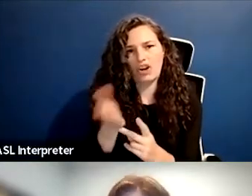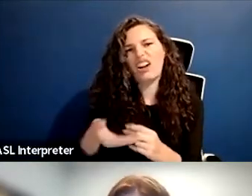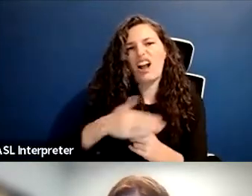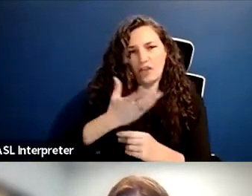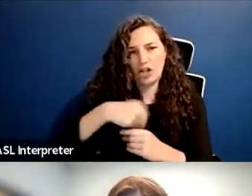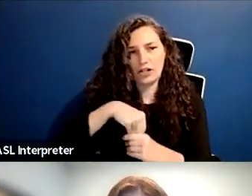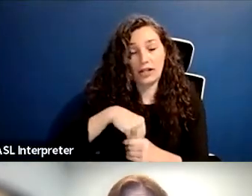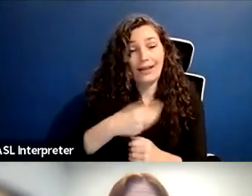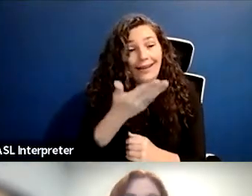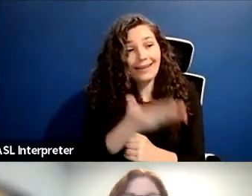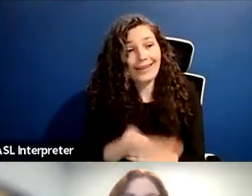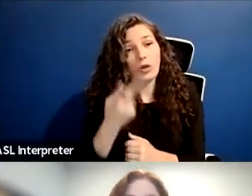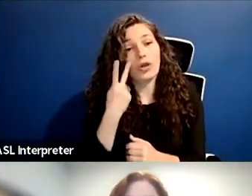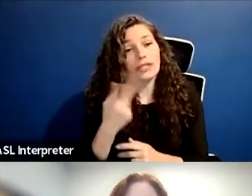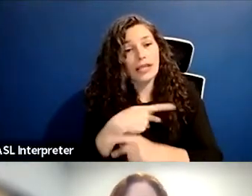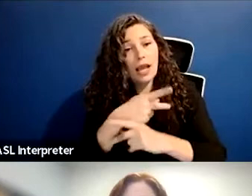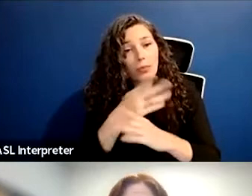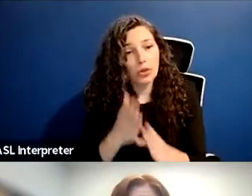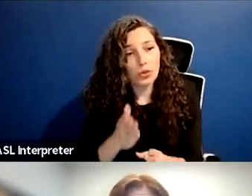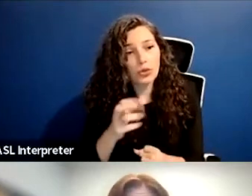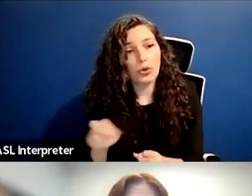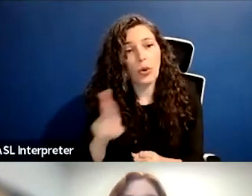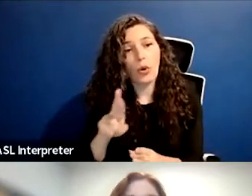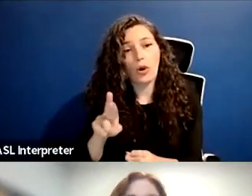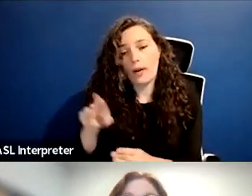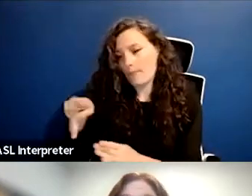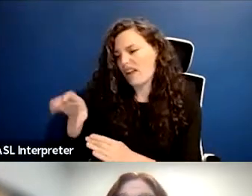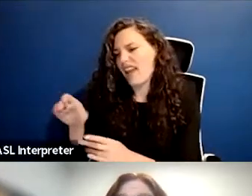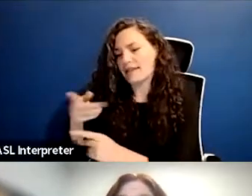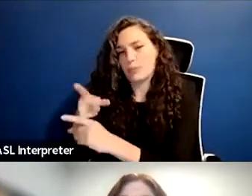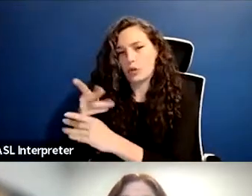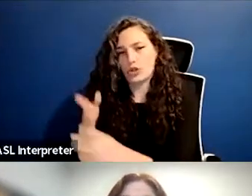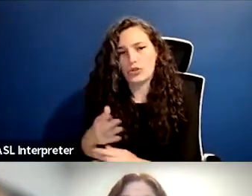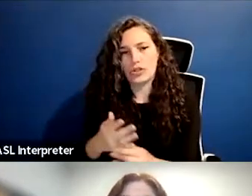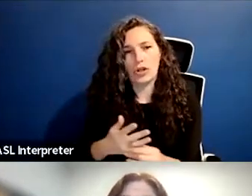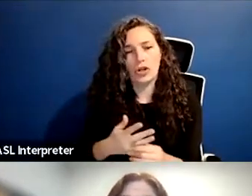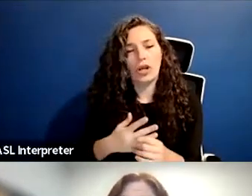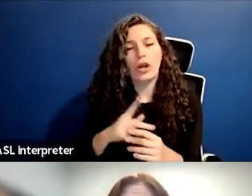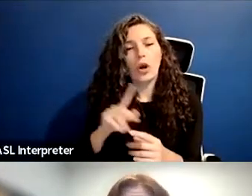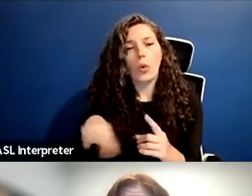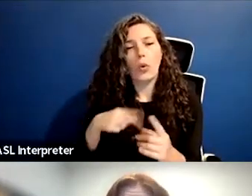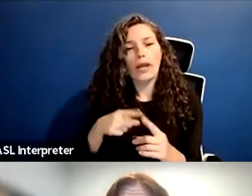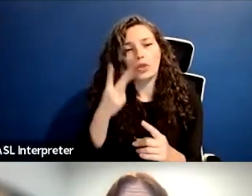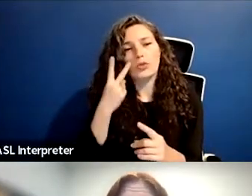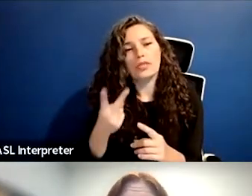This is what a producer or a podcaster producer will see when they go to our website,